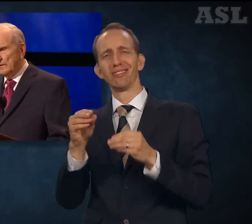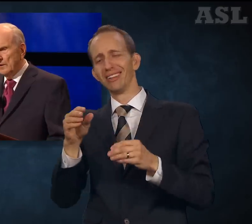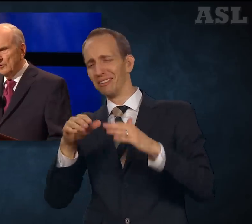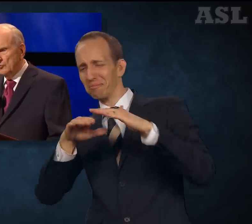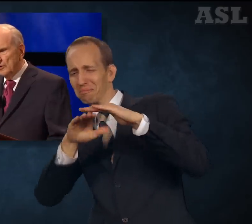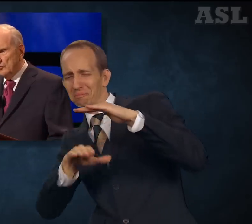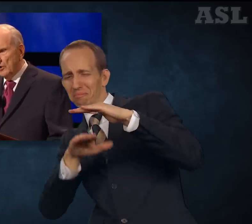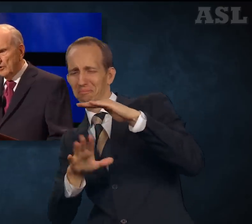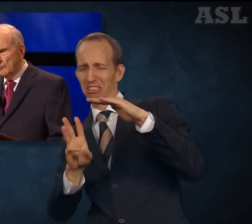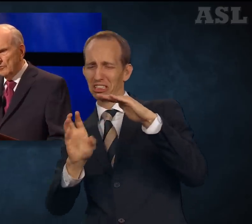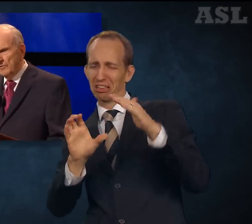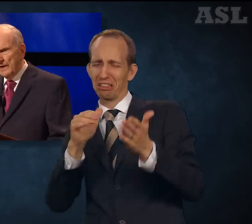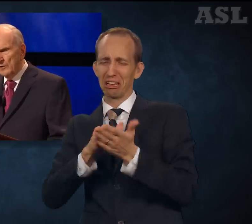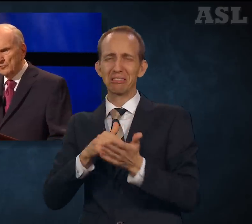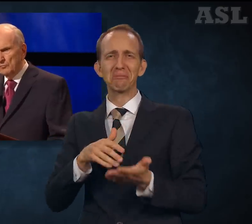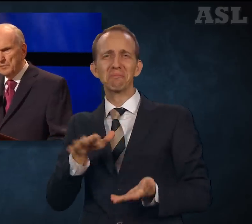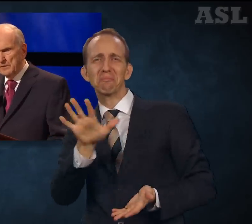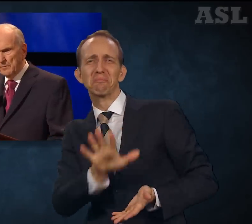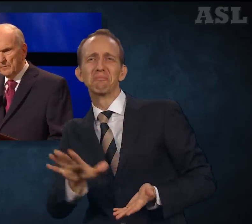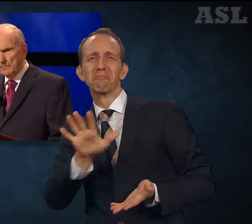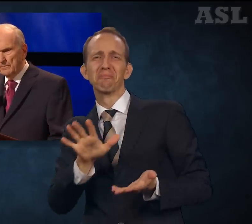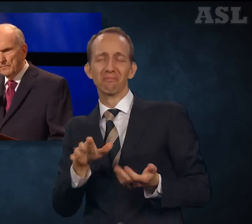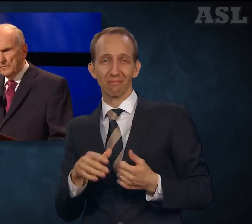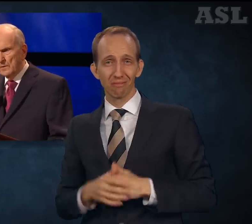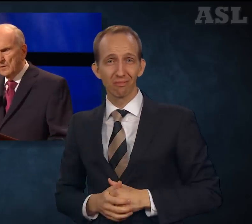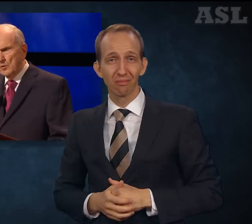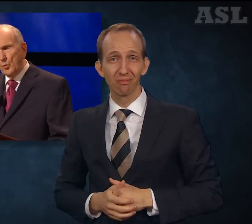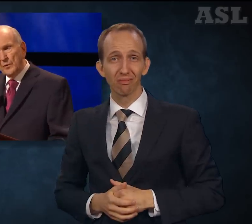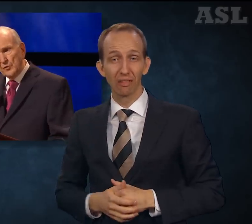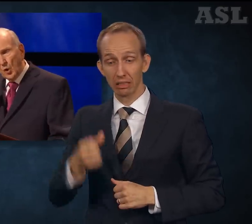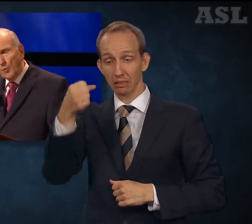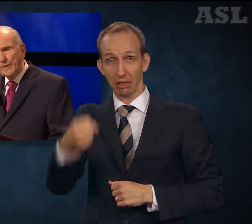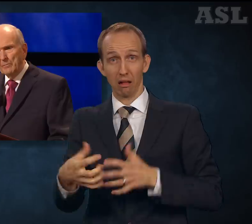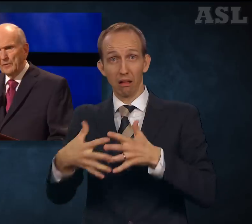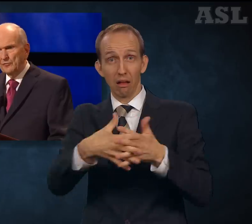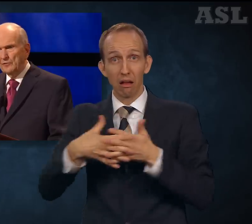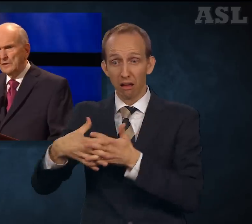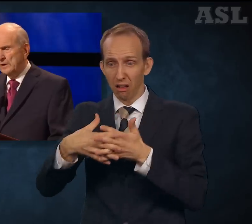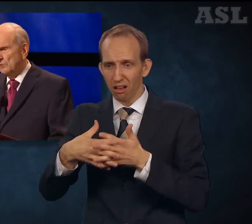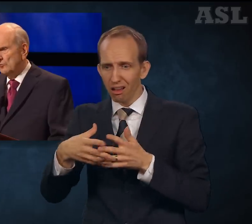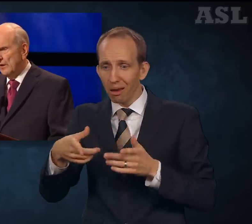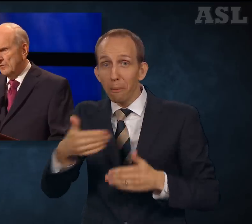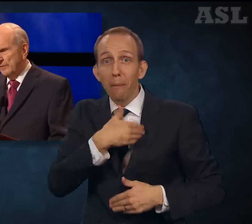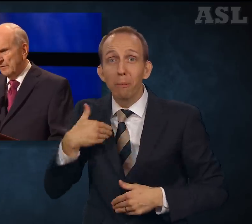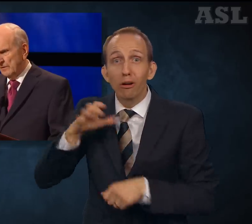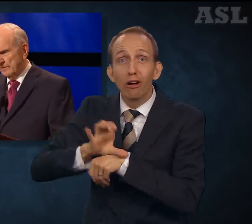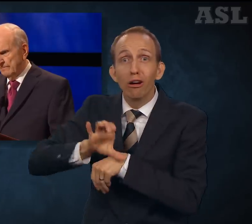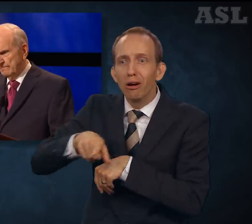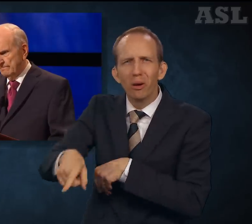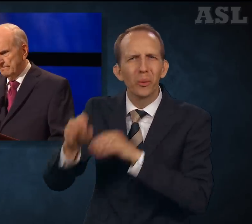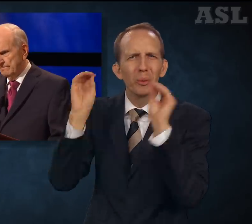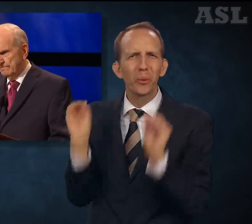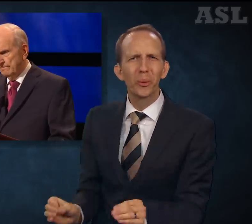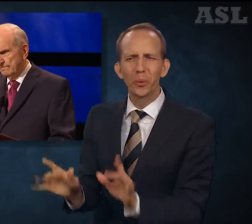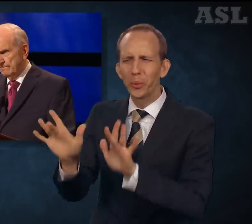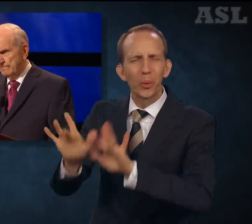TOTAL MEMBERSHIP OF THE